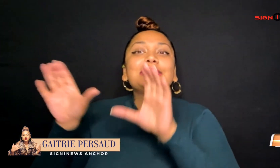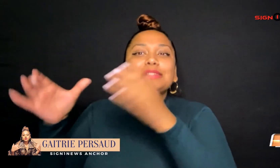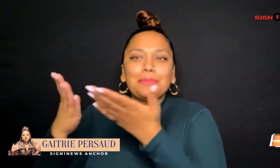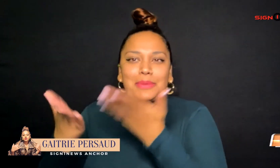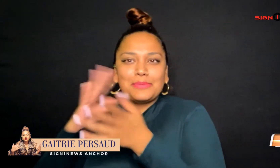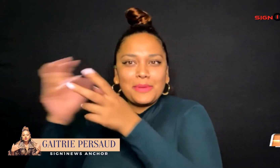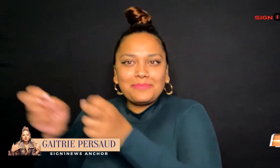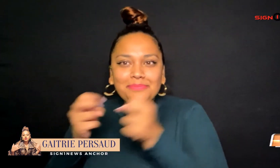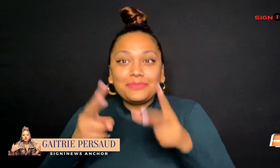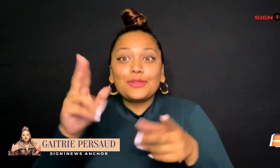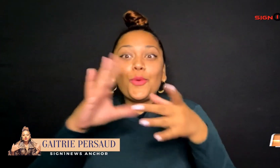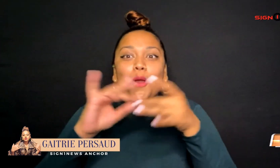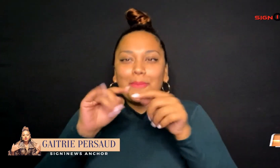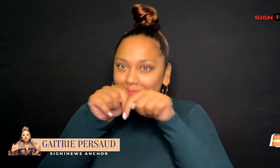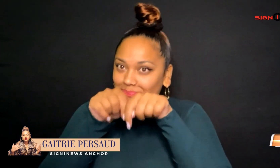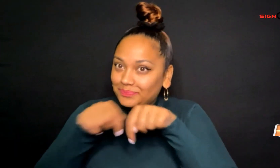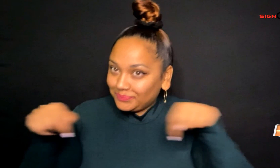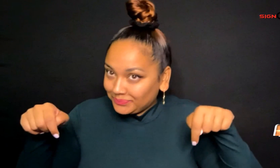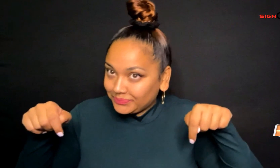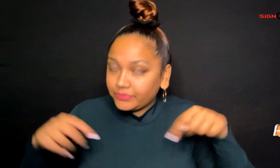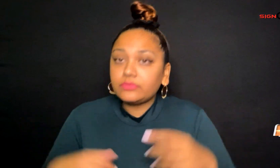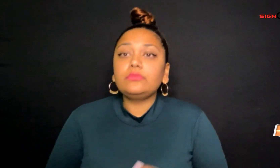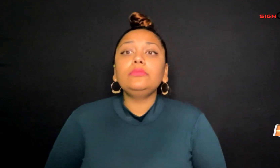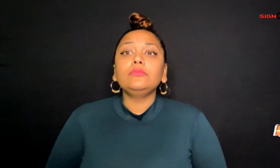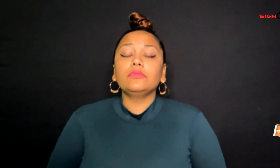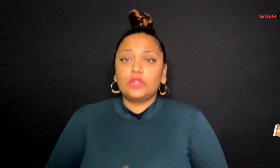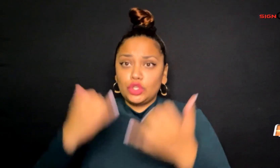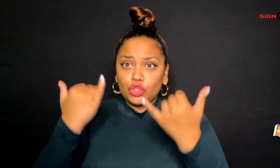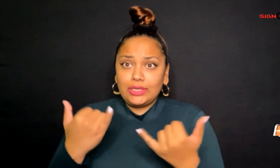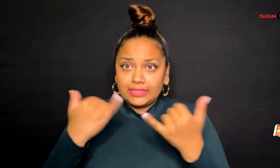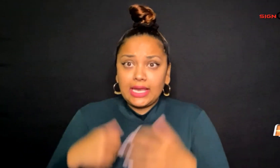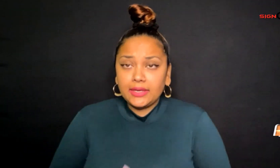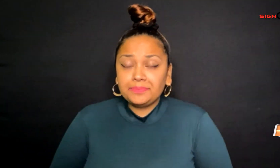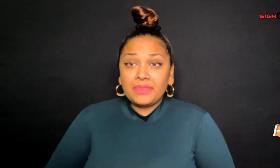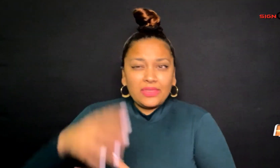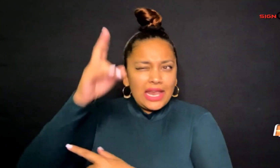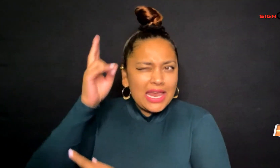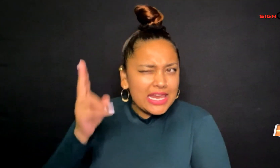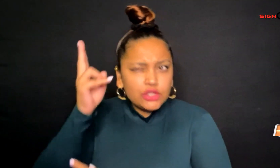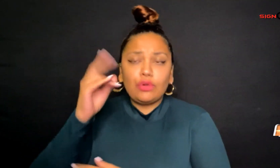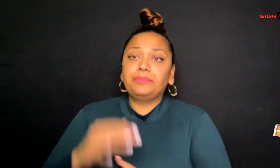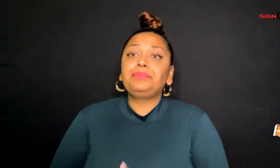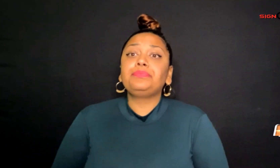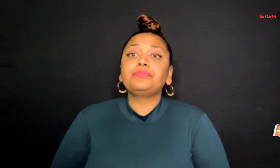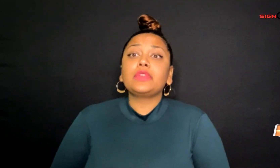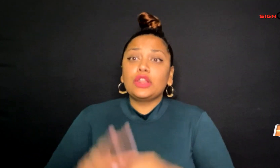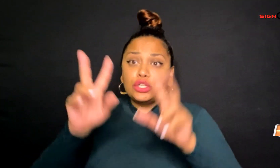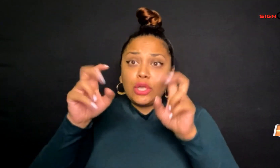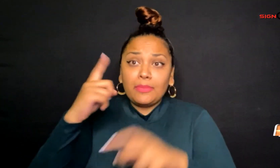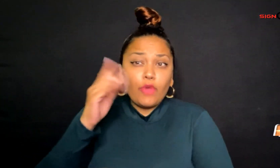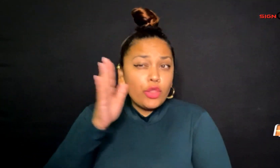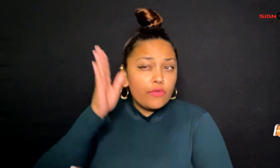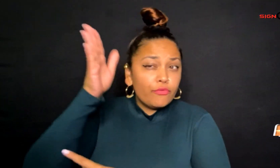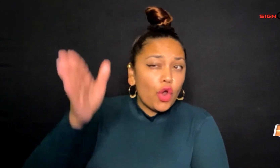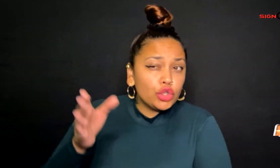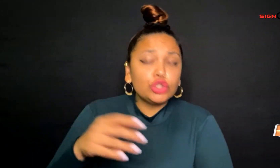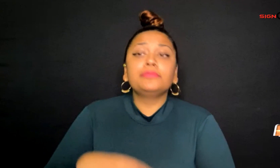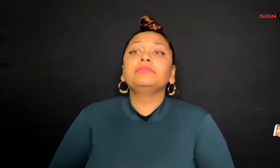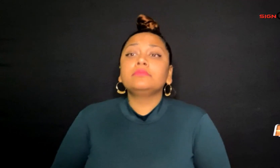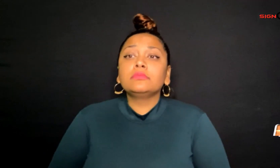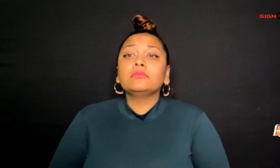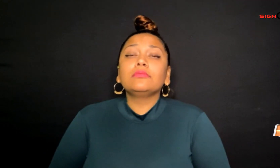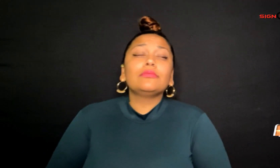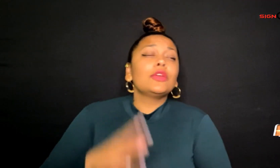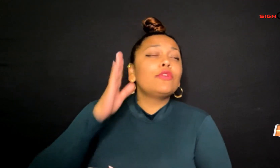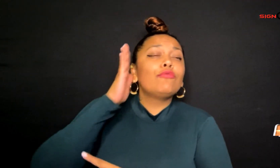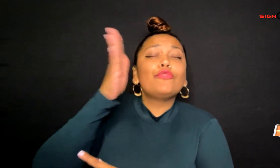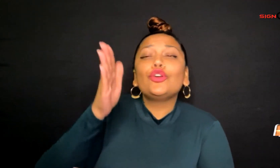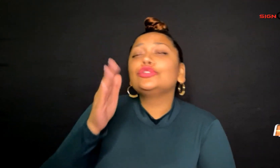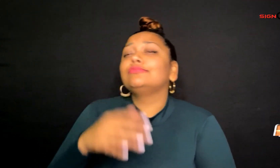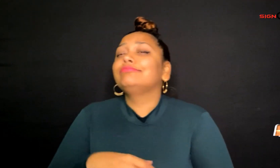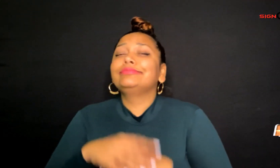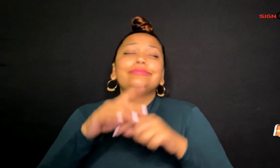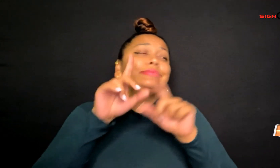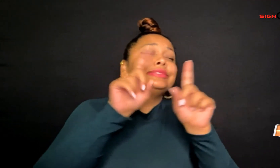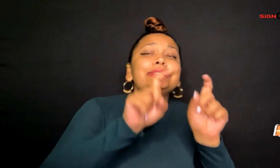we may add it at the bottom of the screen remember today's date it will be a topic for